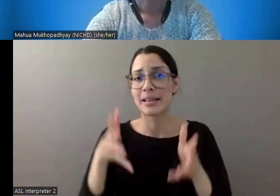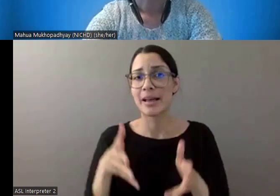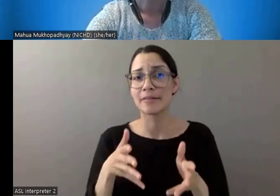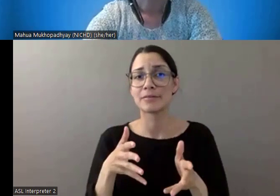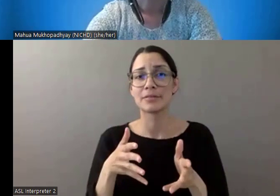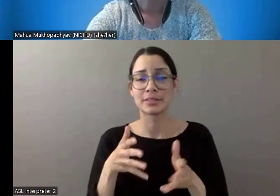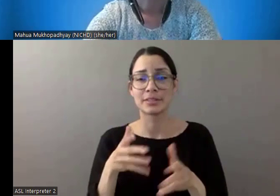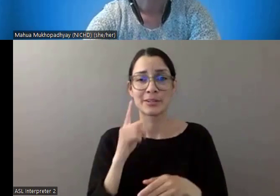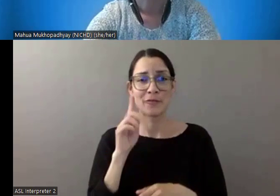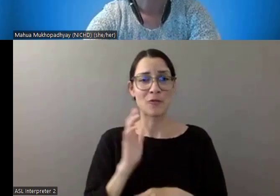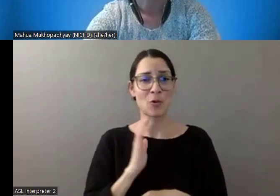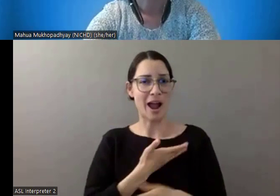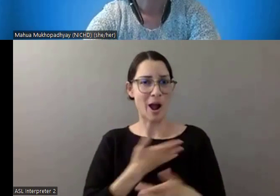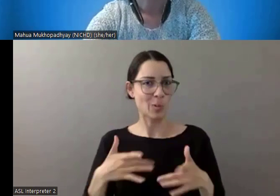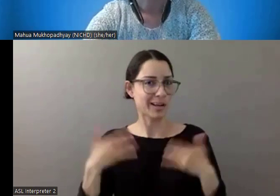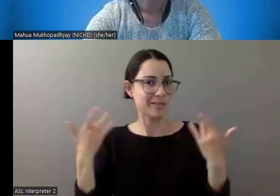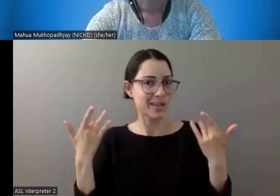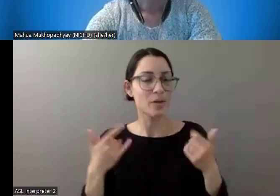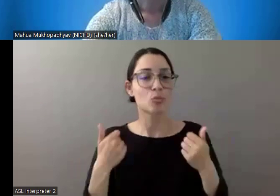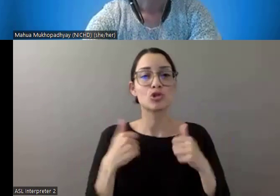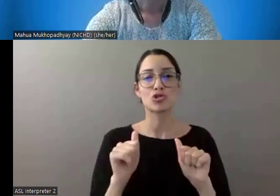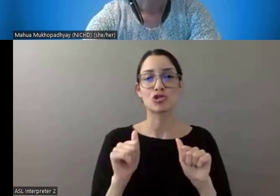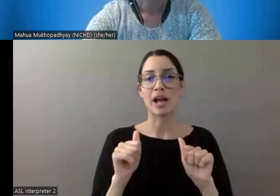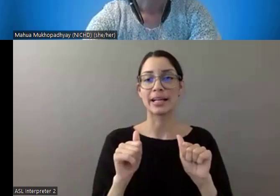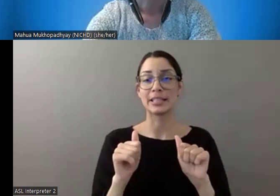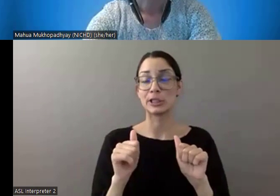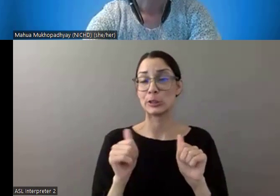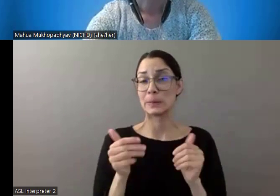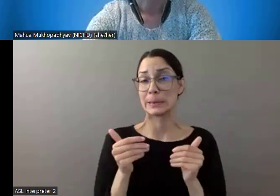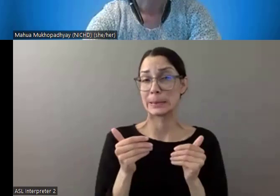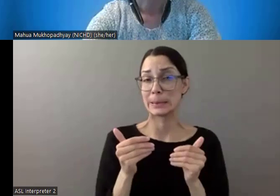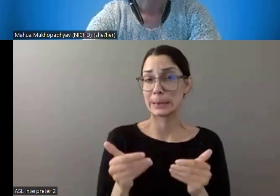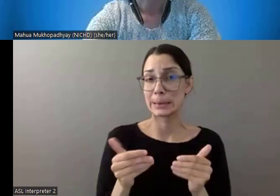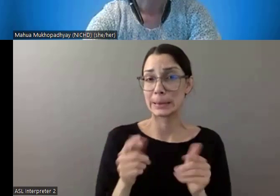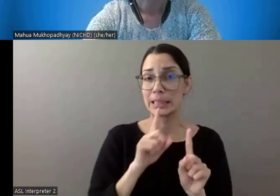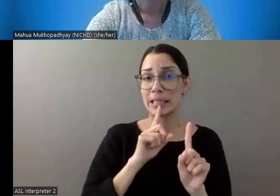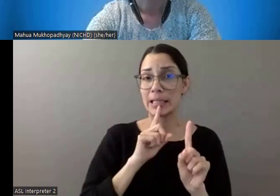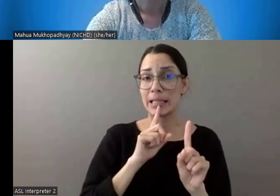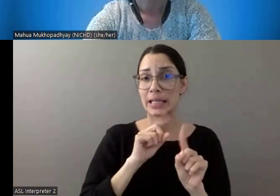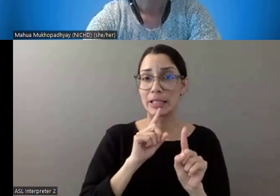so we'll try and fit in at least four or so more questions.